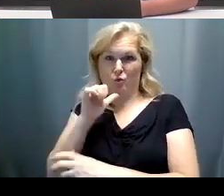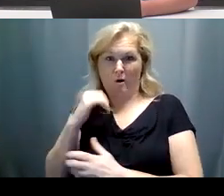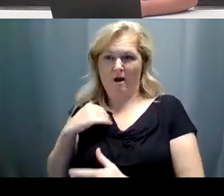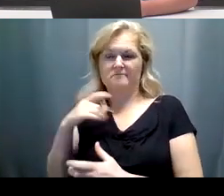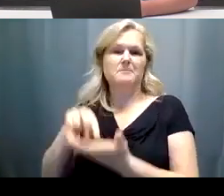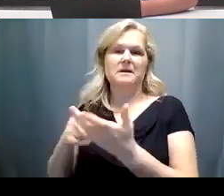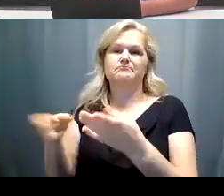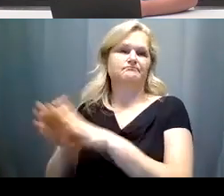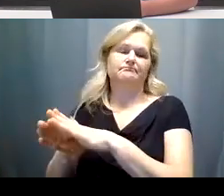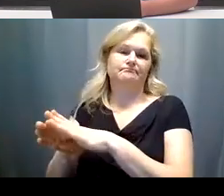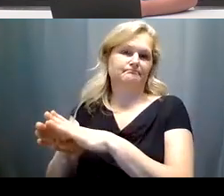Your community is counting on you